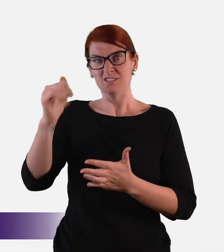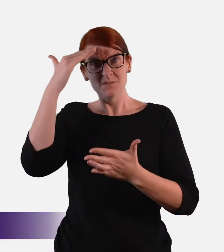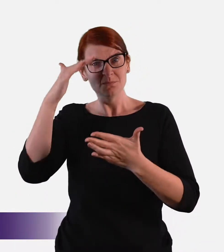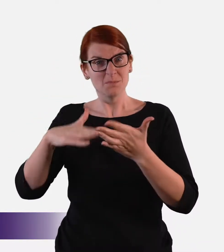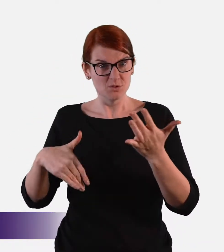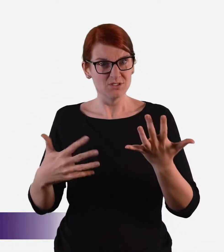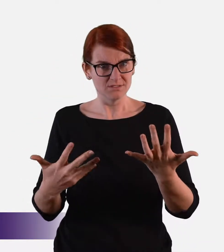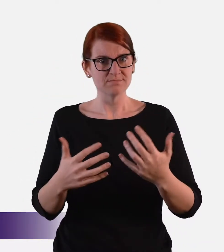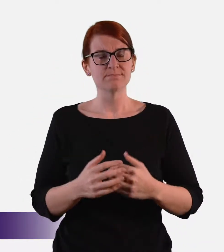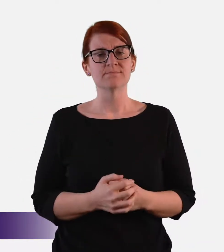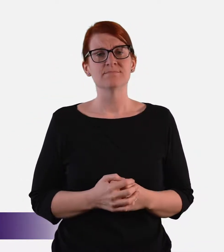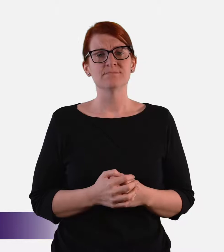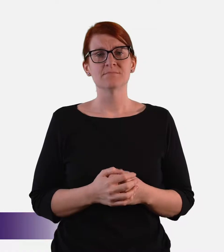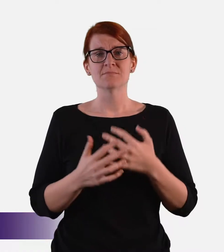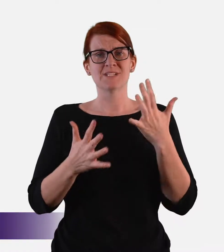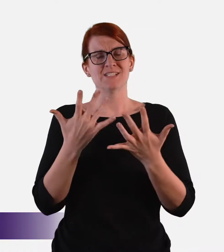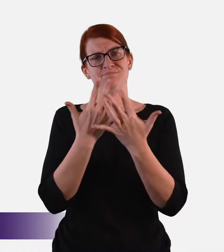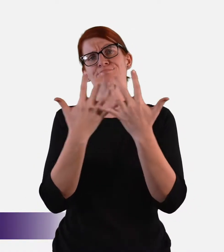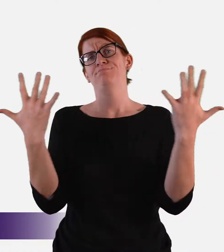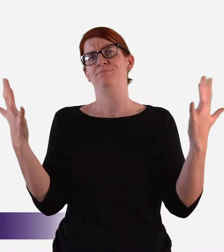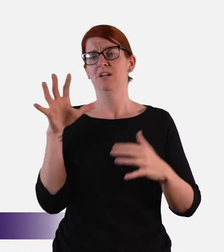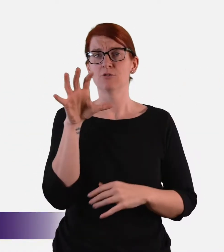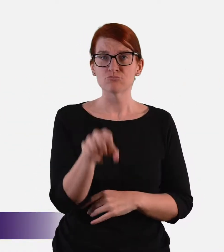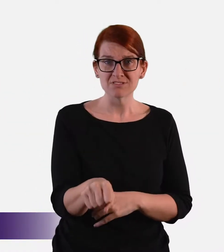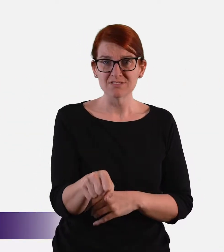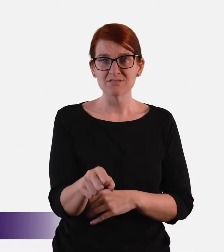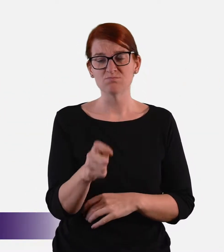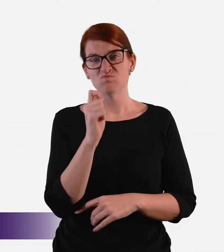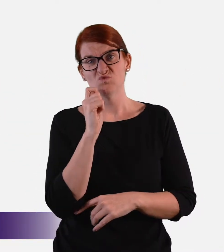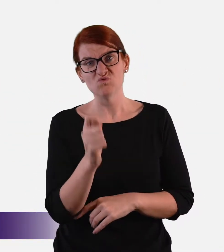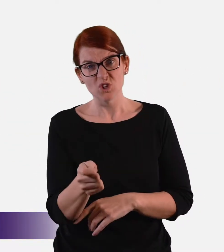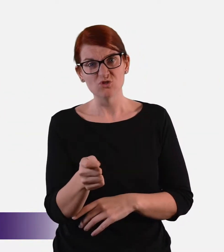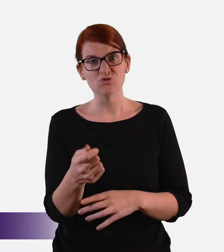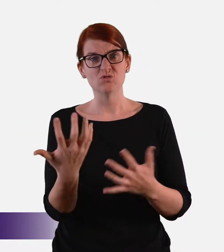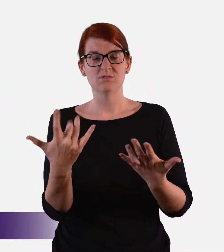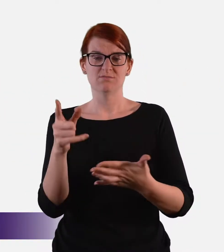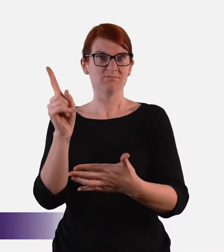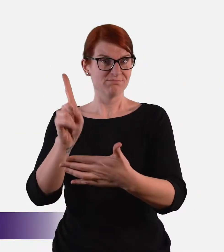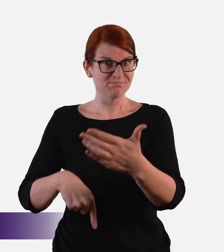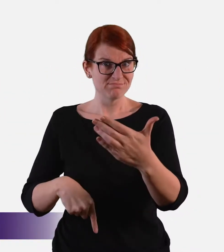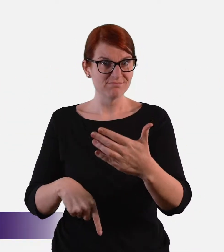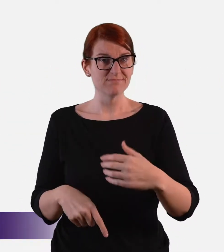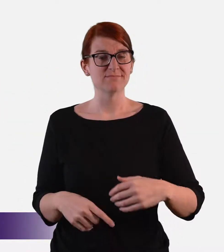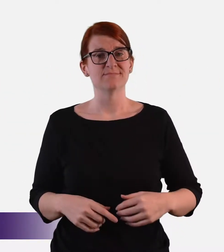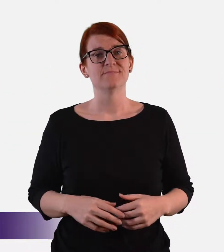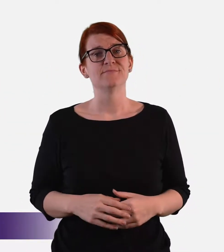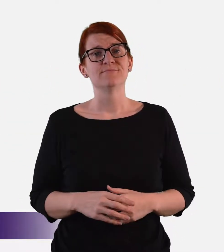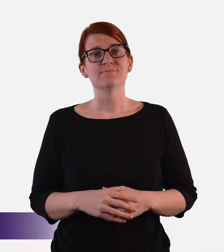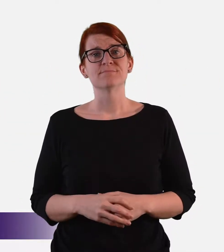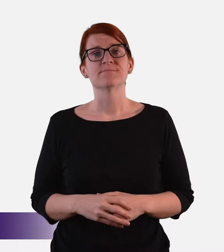of disability were seen as key factors leading to the disproportionate rates of arrest, charge and sentencing.